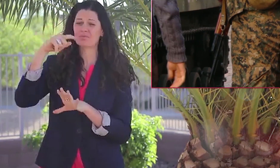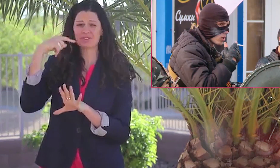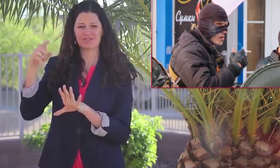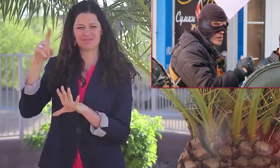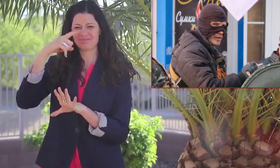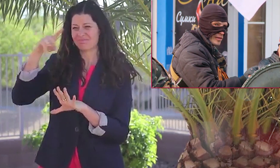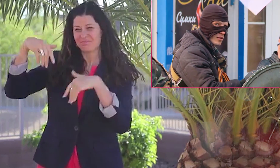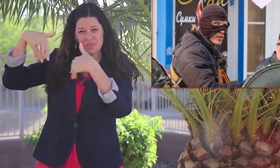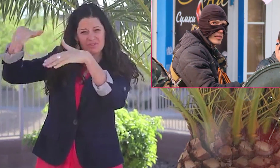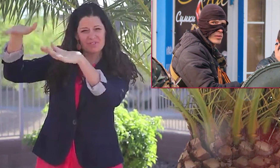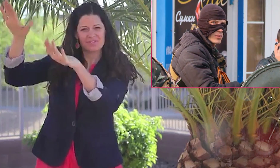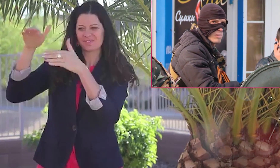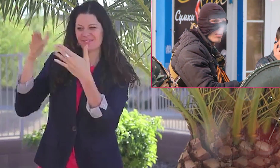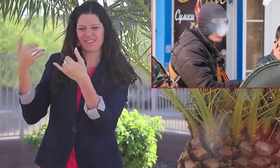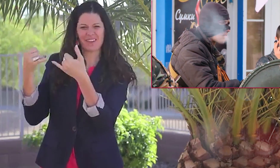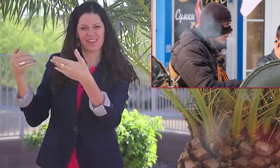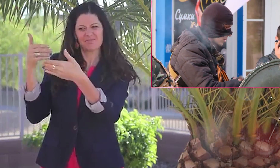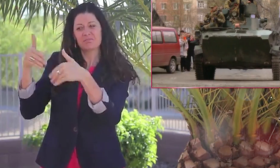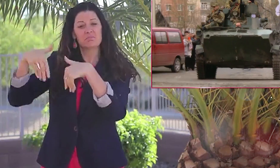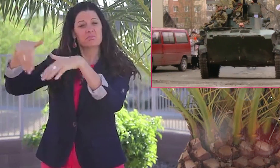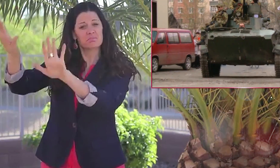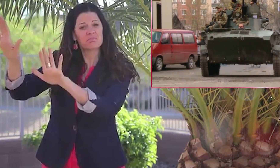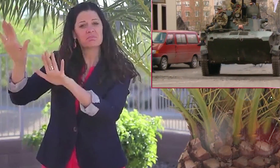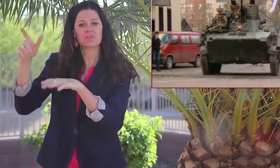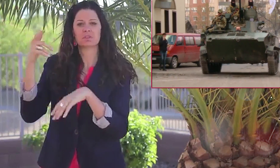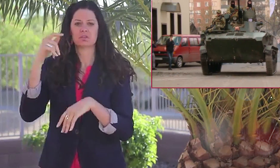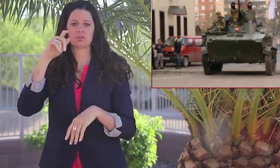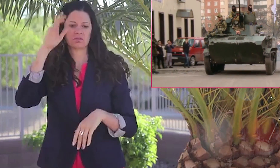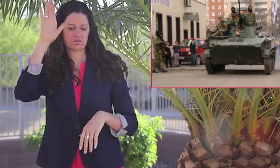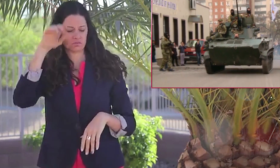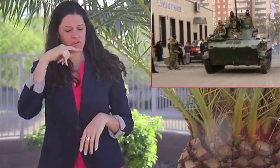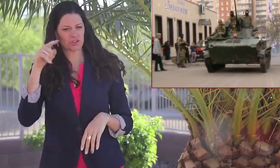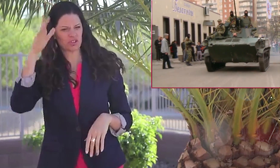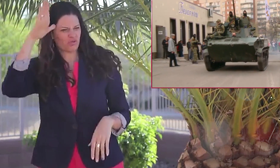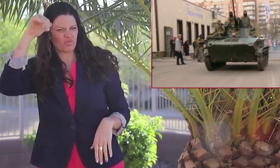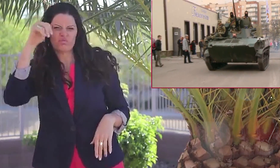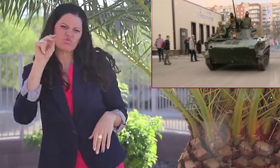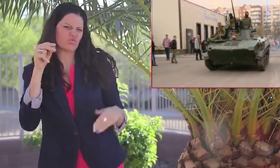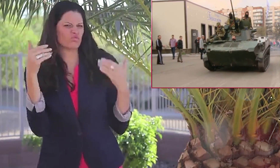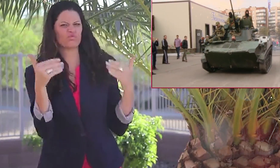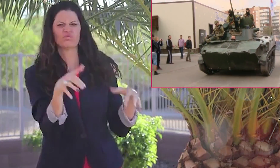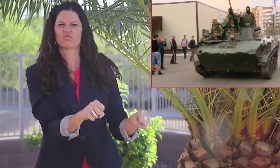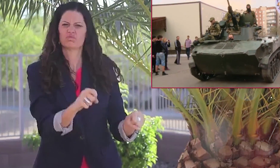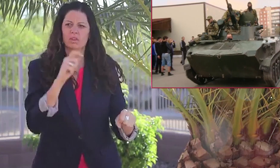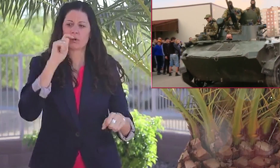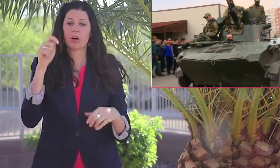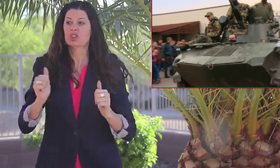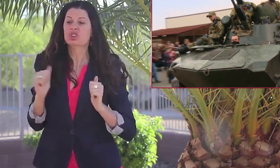EARLIER THIS WEEK THE INTERIM UKRAINIAN PRESIDENT GAVE PRO-RUSSIAN ACTIVISTS A DEADLINE TO LEAVE.